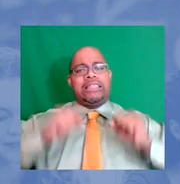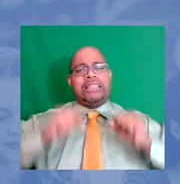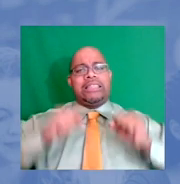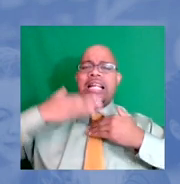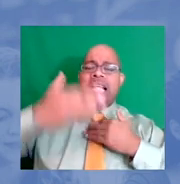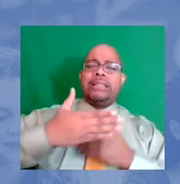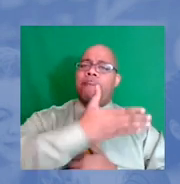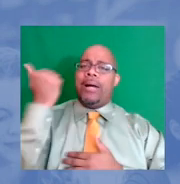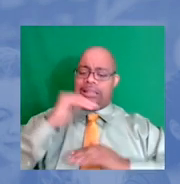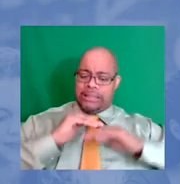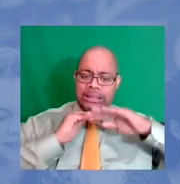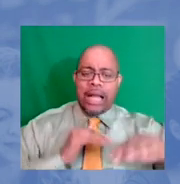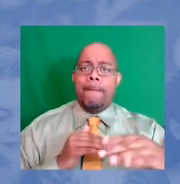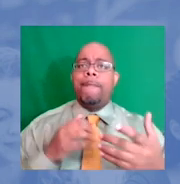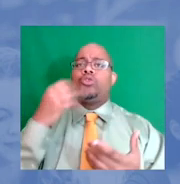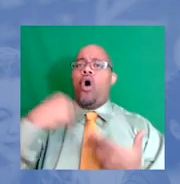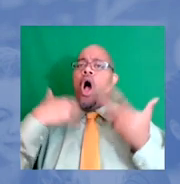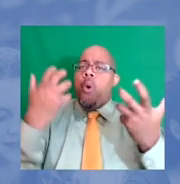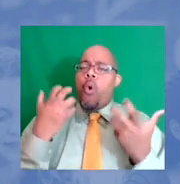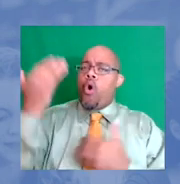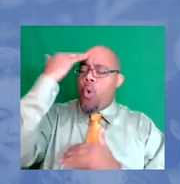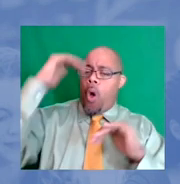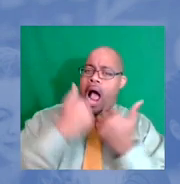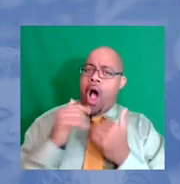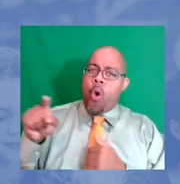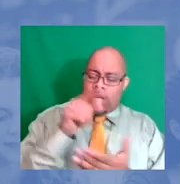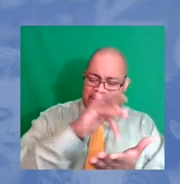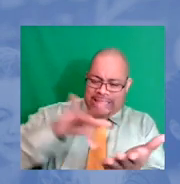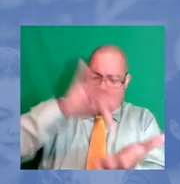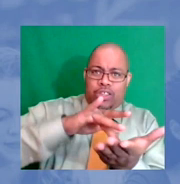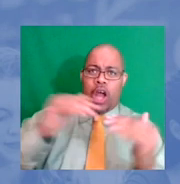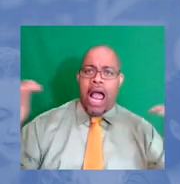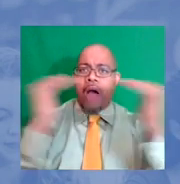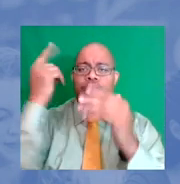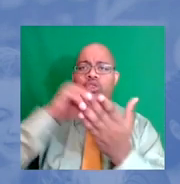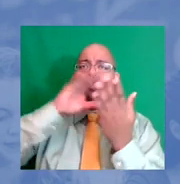AND SO I'D LIKE TO KNOW HOW YOU'RE CENTERING EQUITY FOR STUDENTS FURTHEST FROM OPPORTUNITY